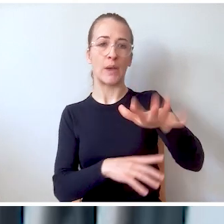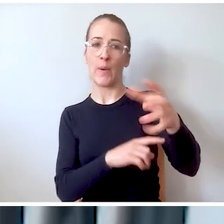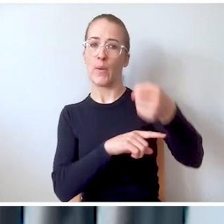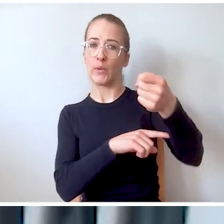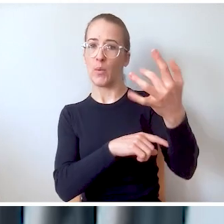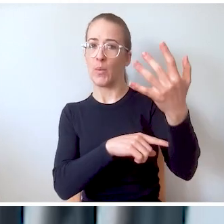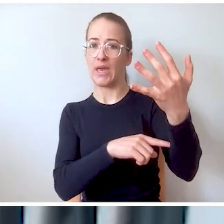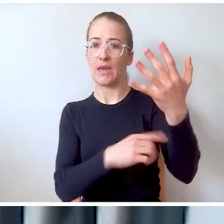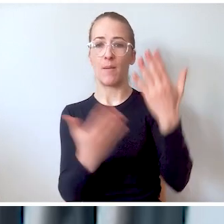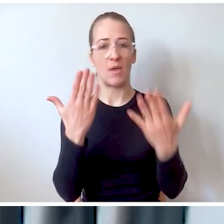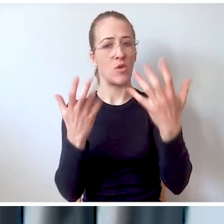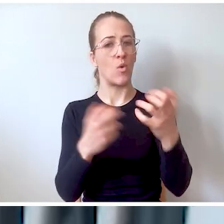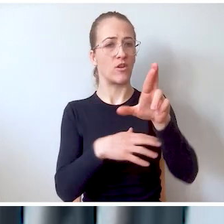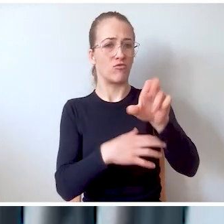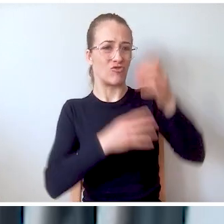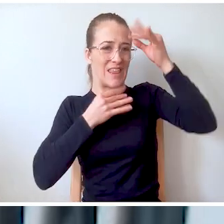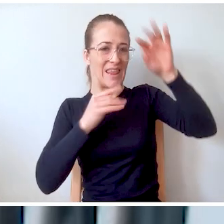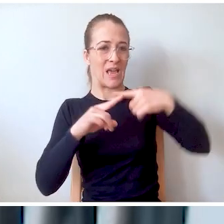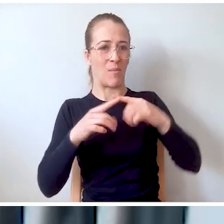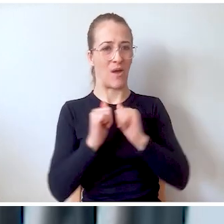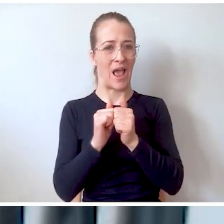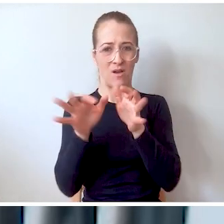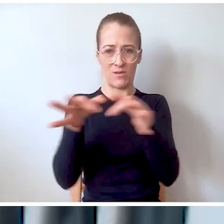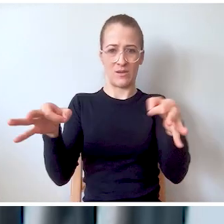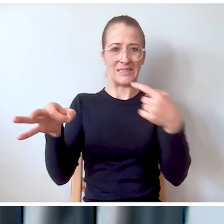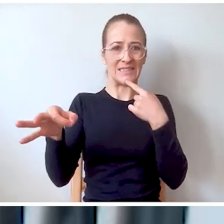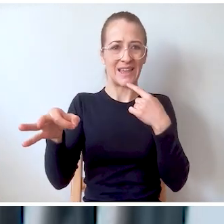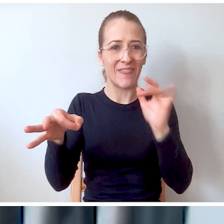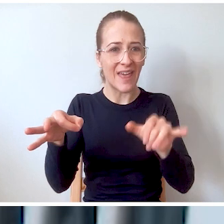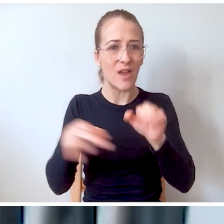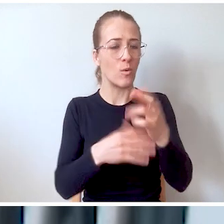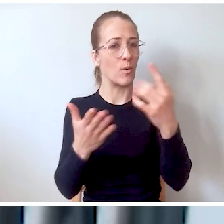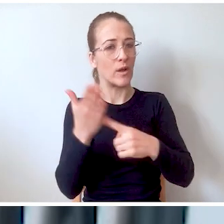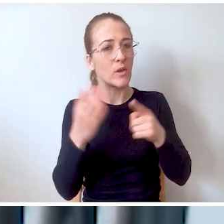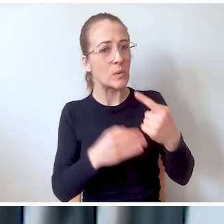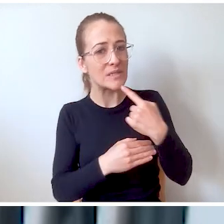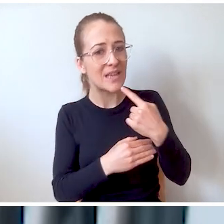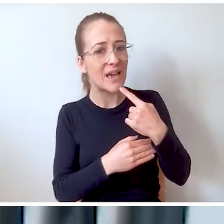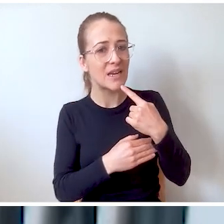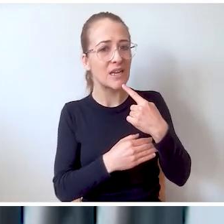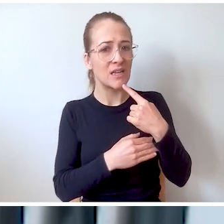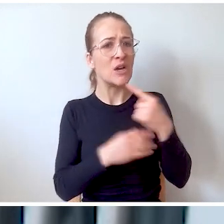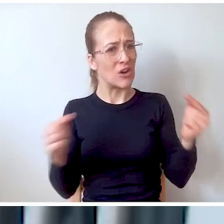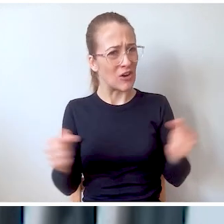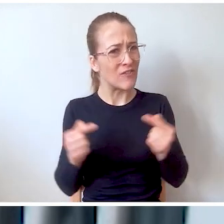Maybe you might wanna rethink how you phrased that." Or, "What you said was hurtful,